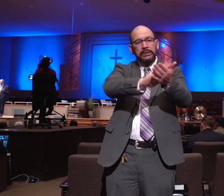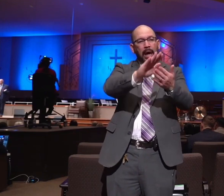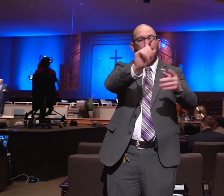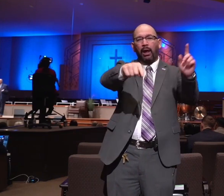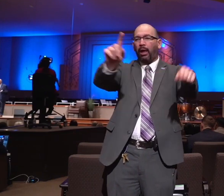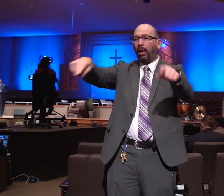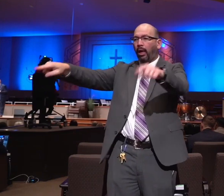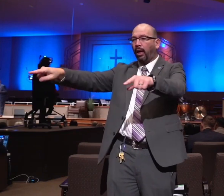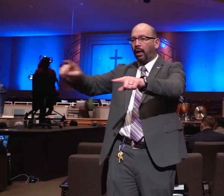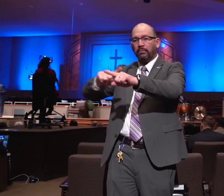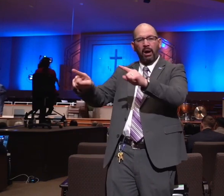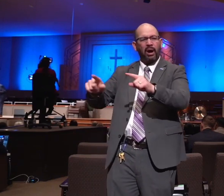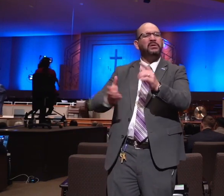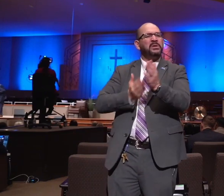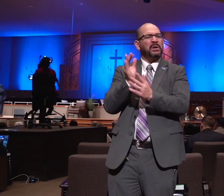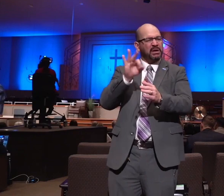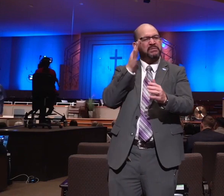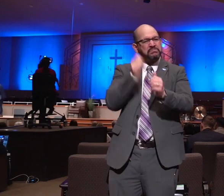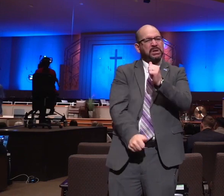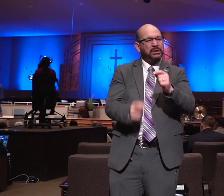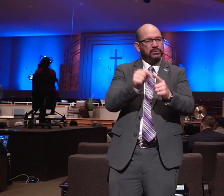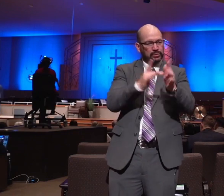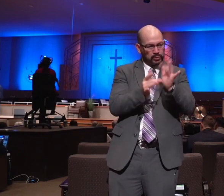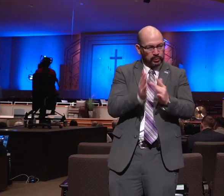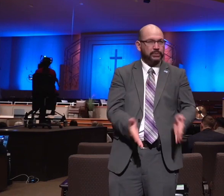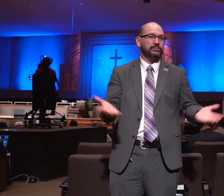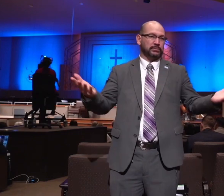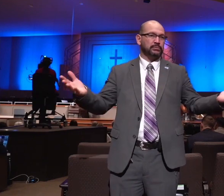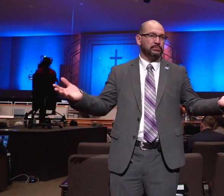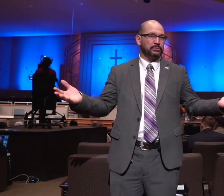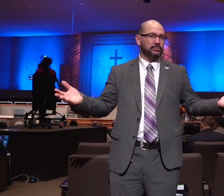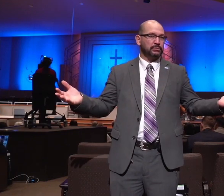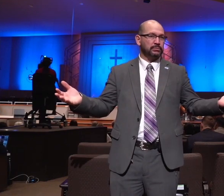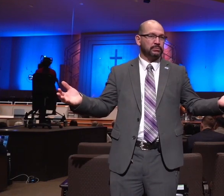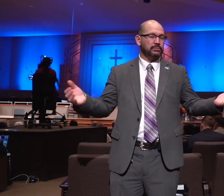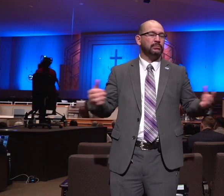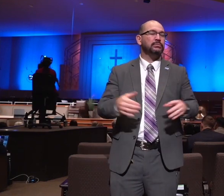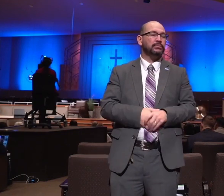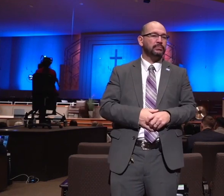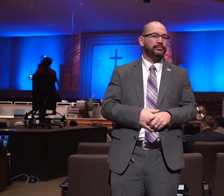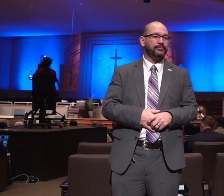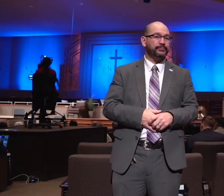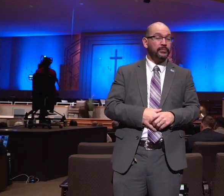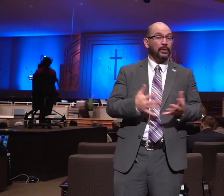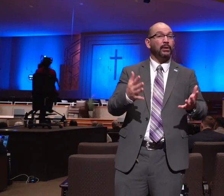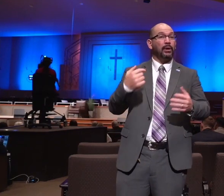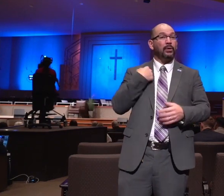but it costs us a little it does cost us some at the workplace it